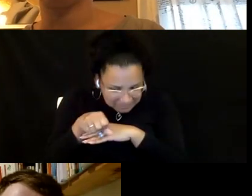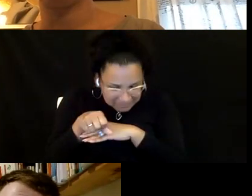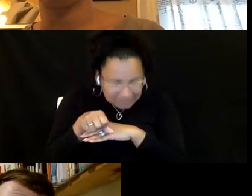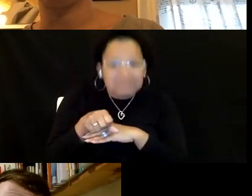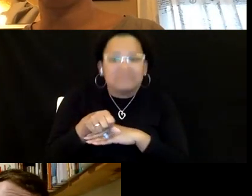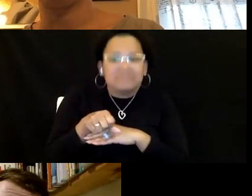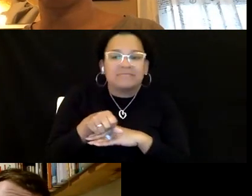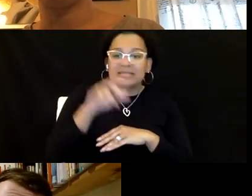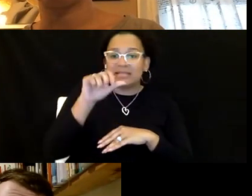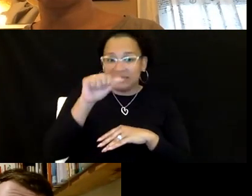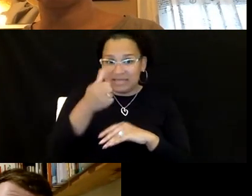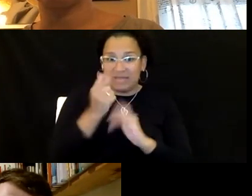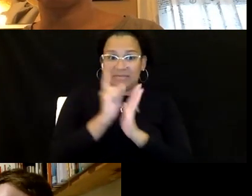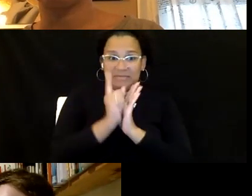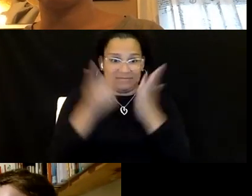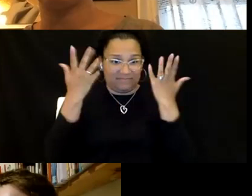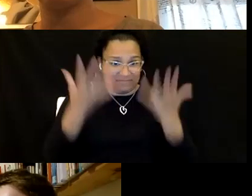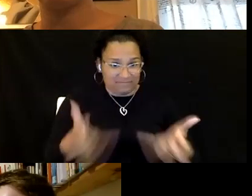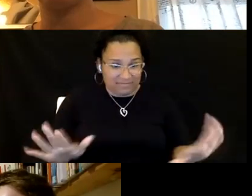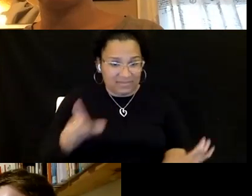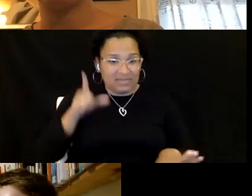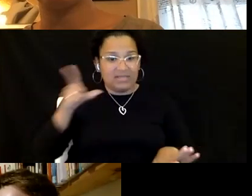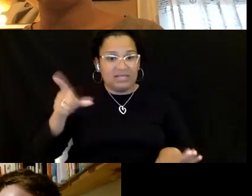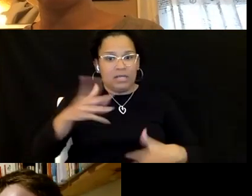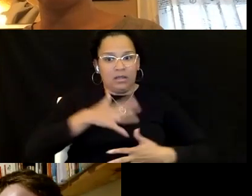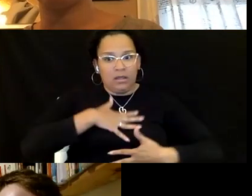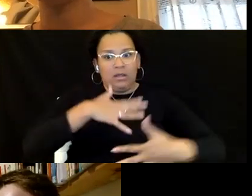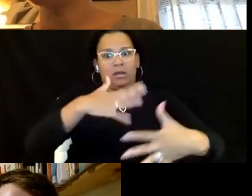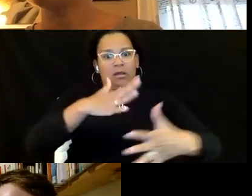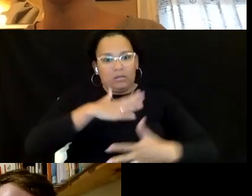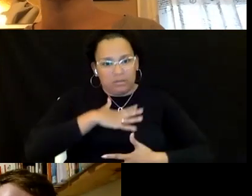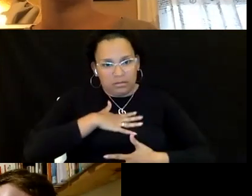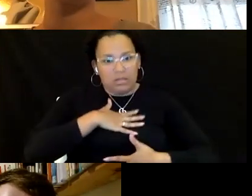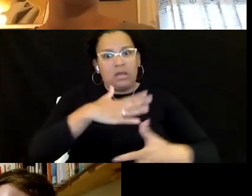Karl Knights (he/him): After 10 minutes she's heaving sure dren.